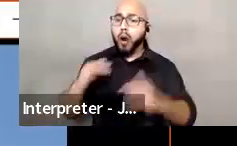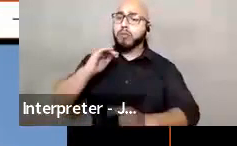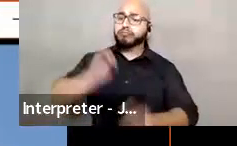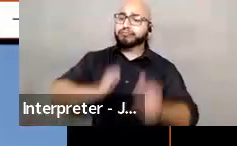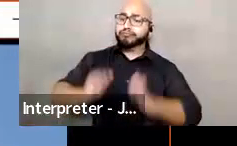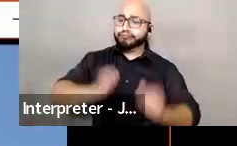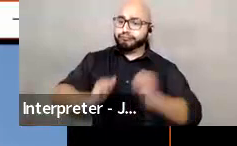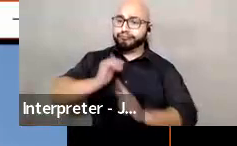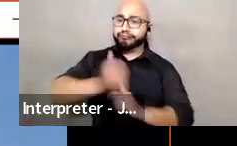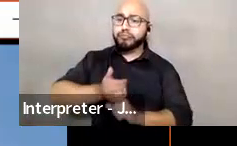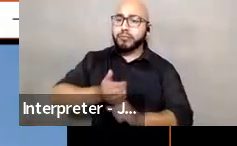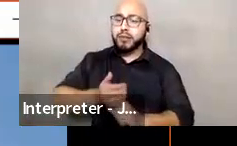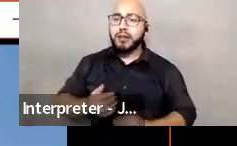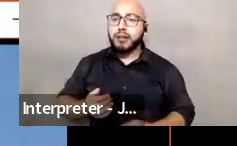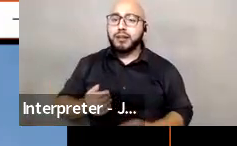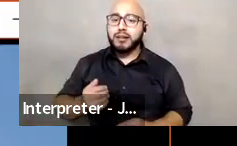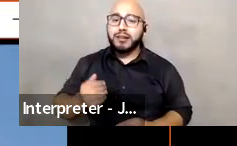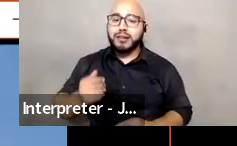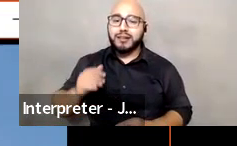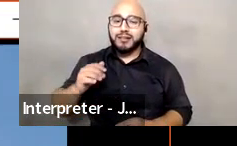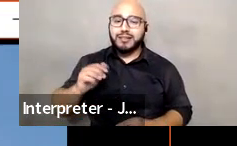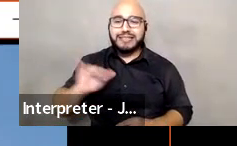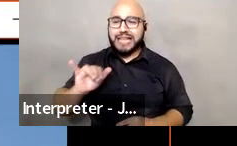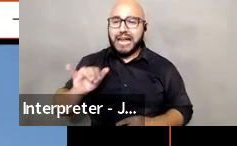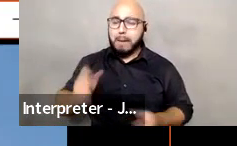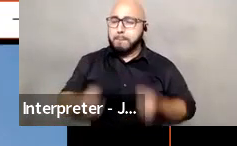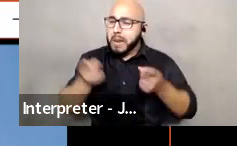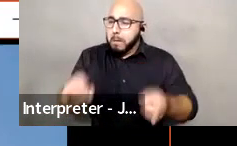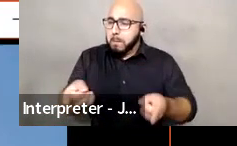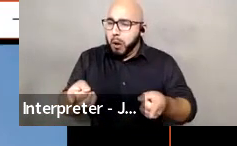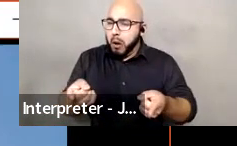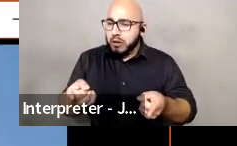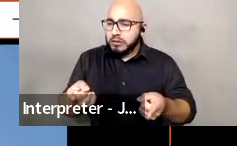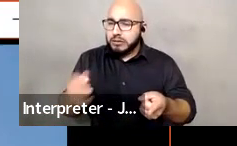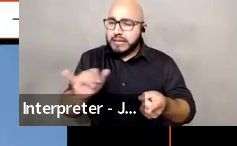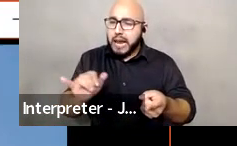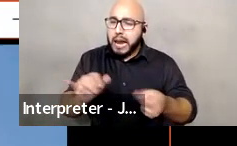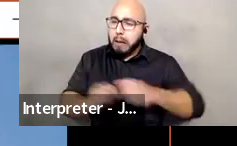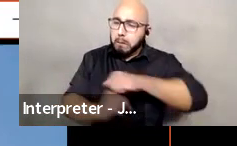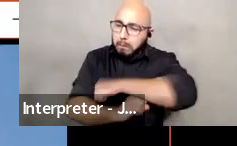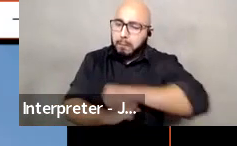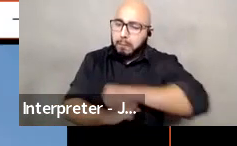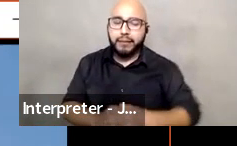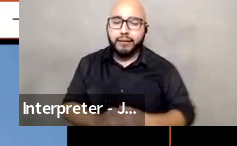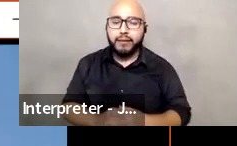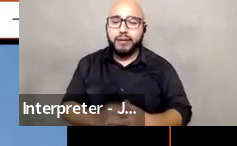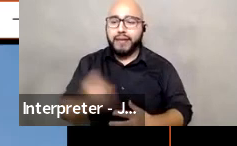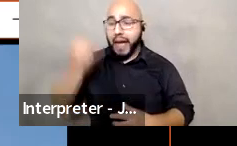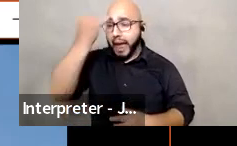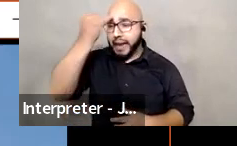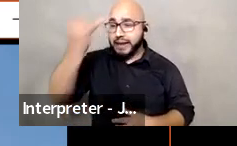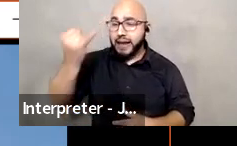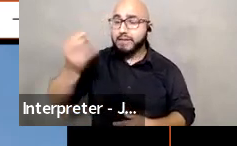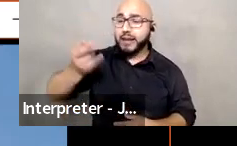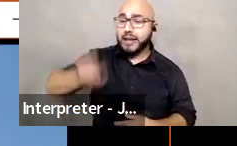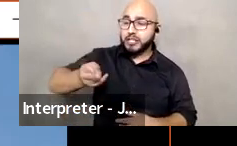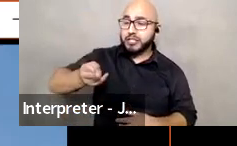Very often come out of the same sort of impulse. The idea of turning. History into heritage.